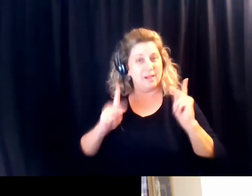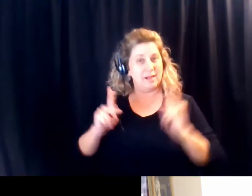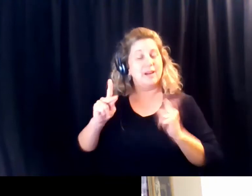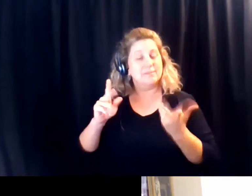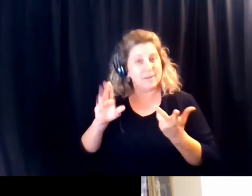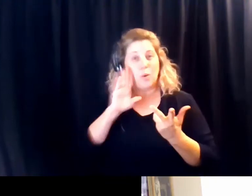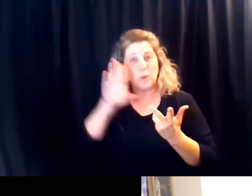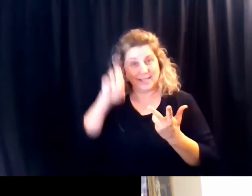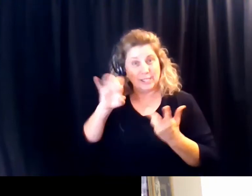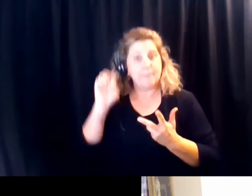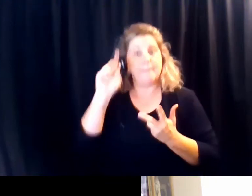Heather Dibblee: Yes, I was born with cerebral palsy.